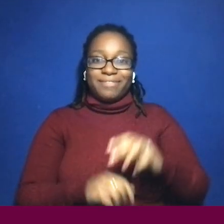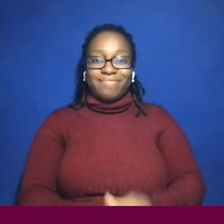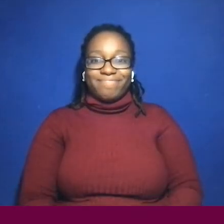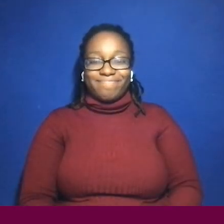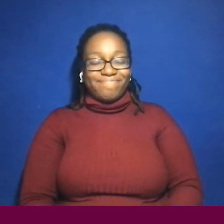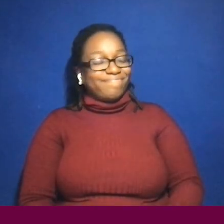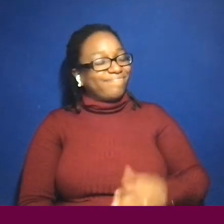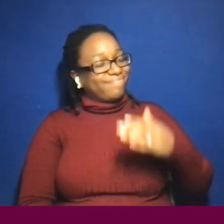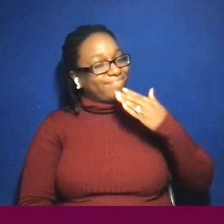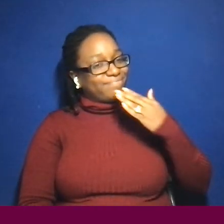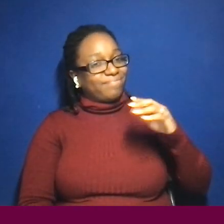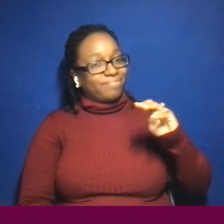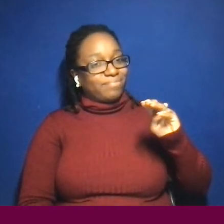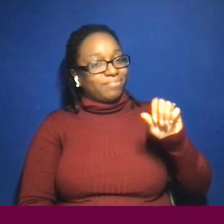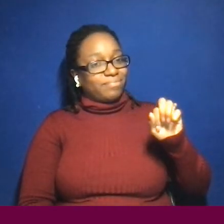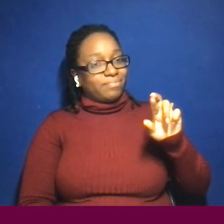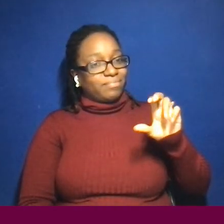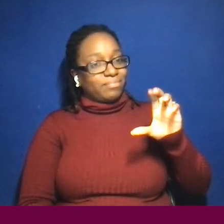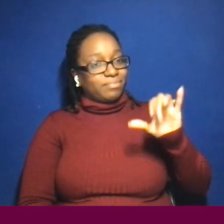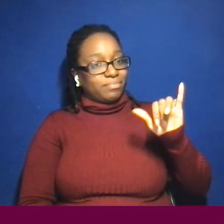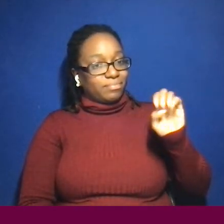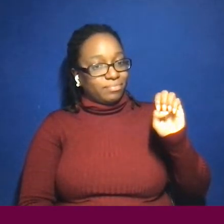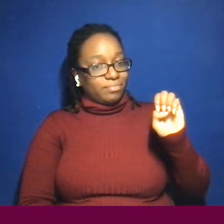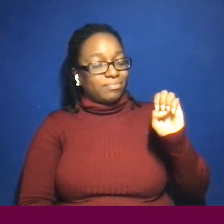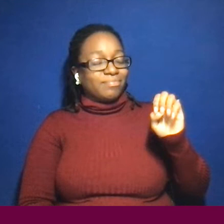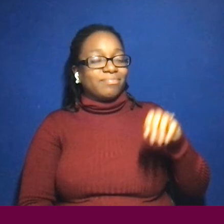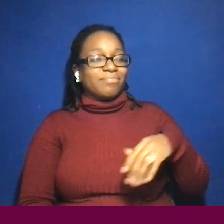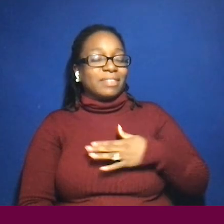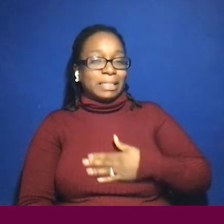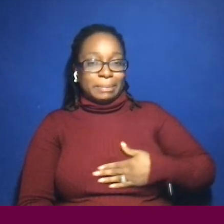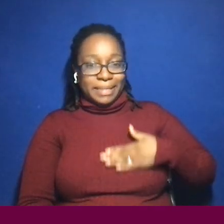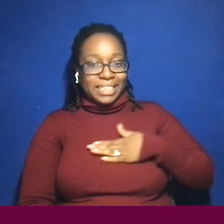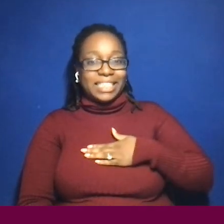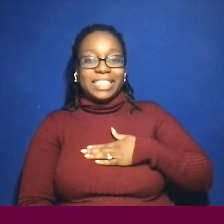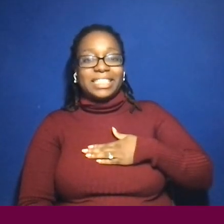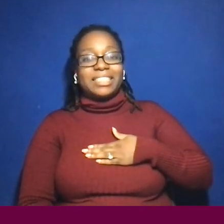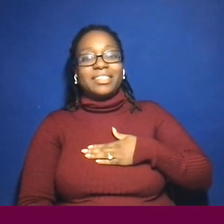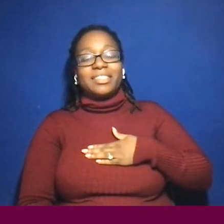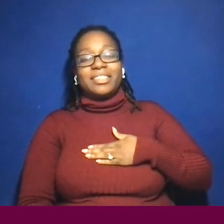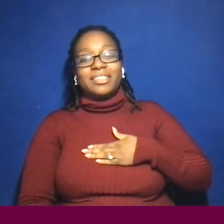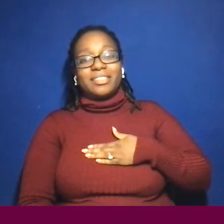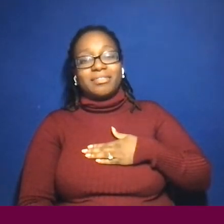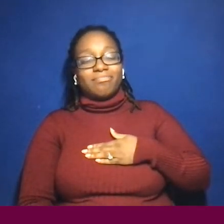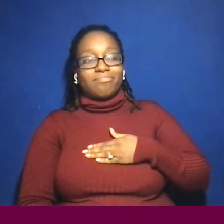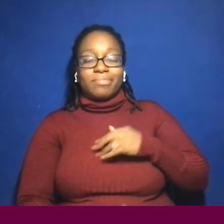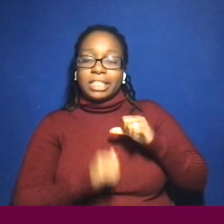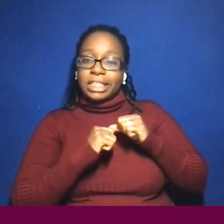Well, thank you Marcie. And I would say just please keep telling the stories.